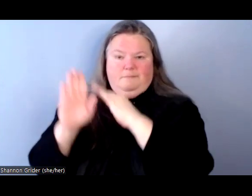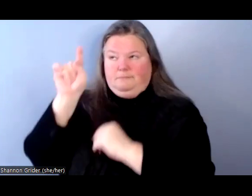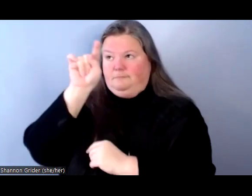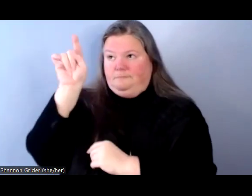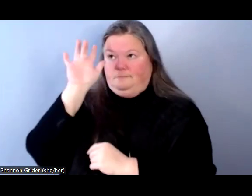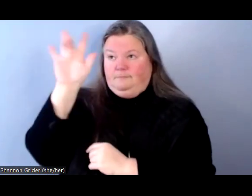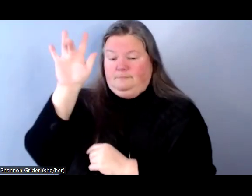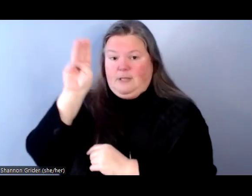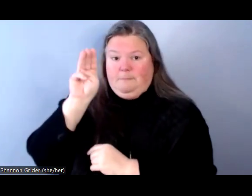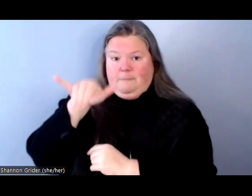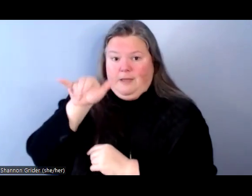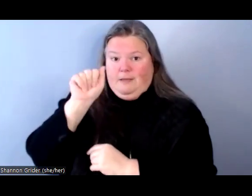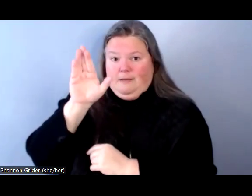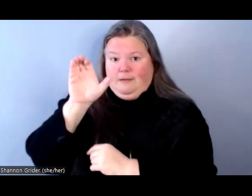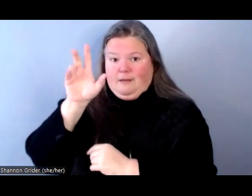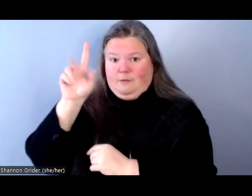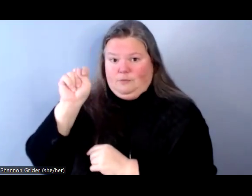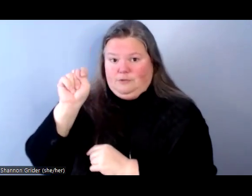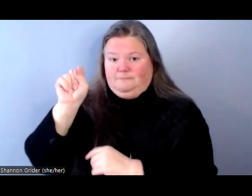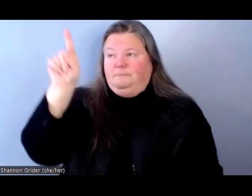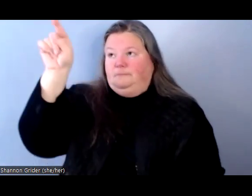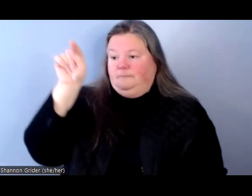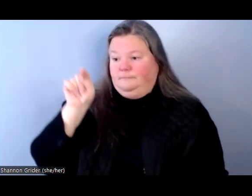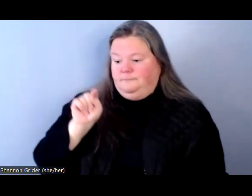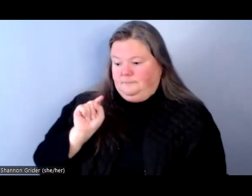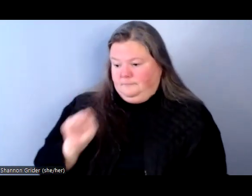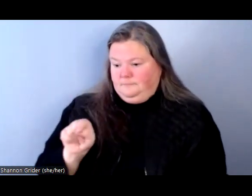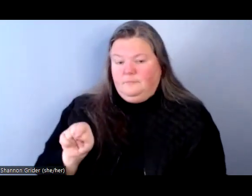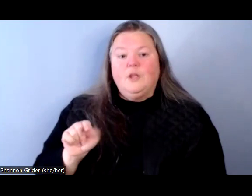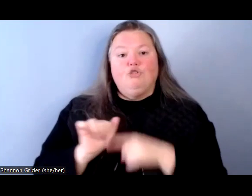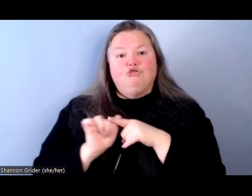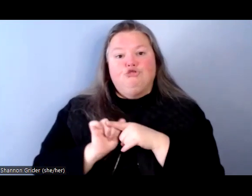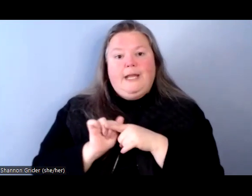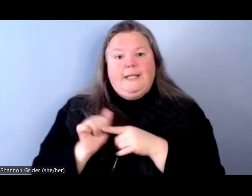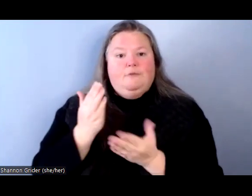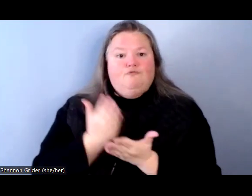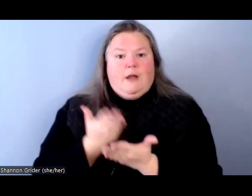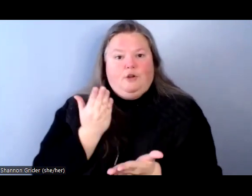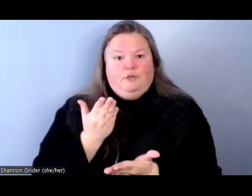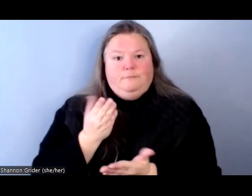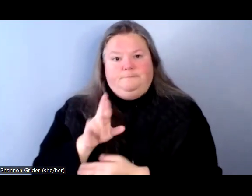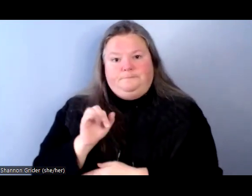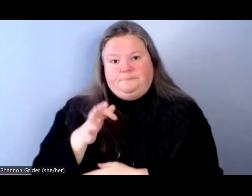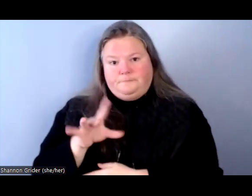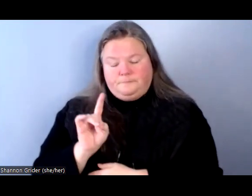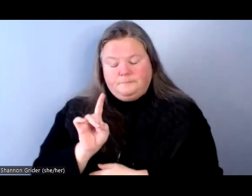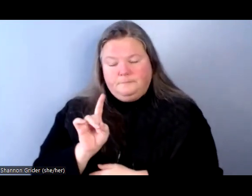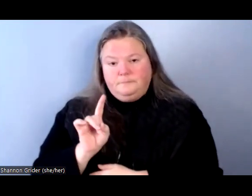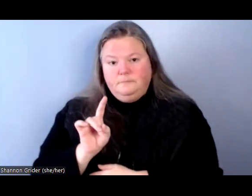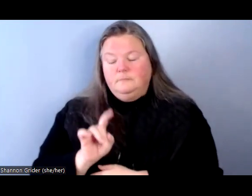account page and go down to "Training Record"